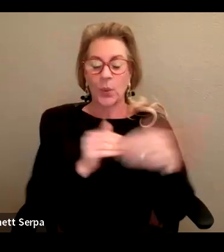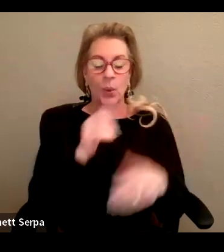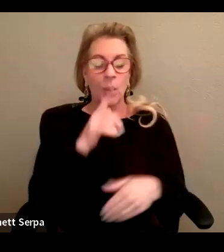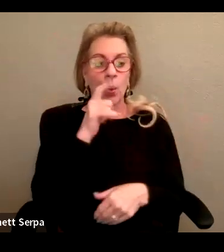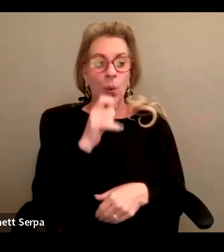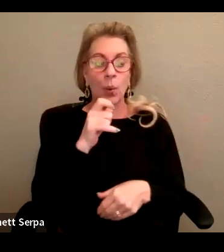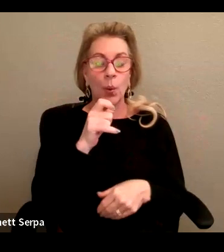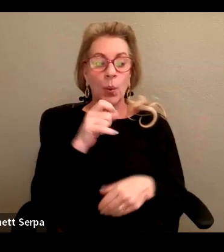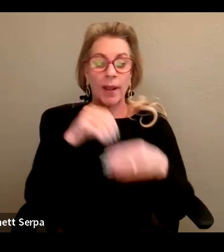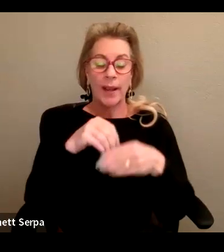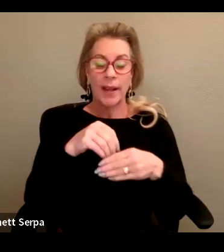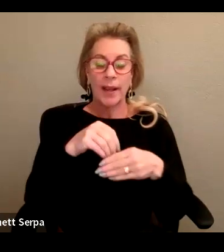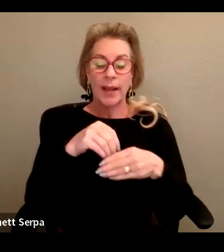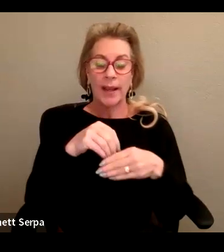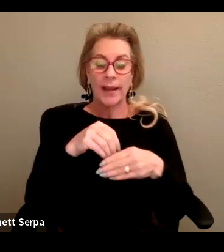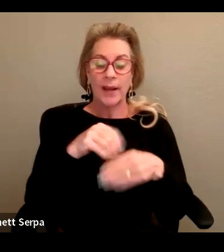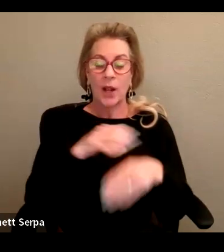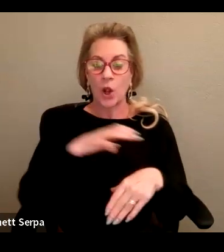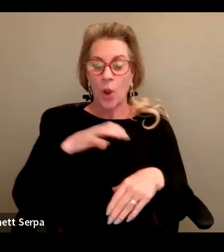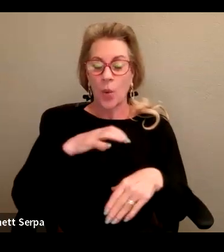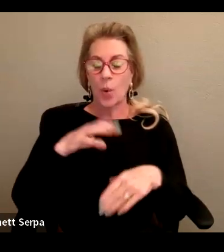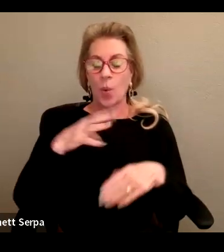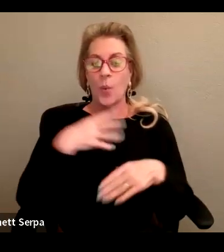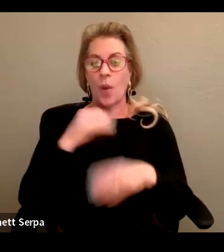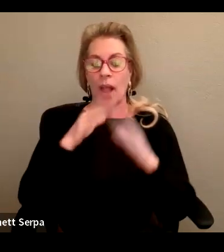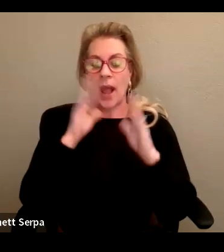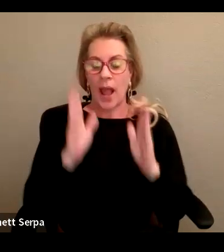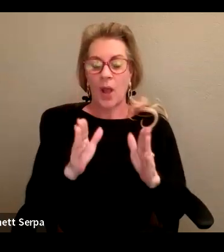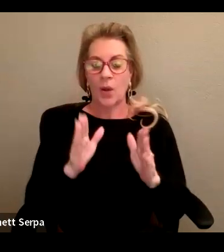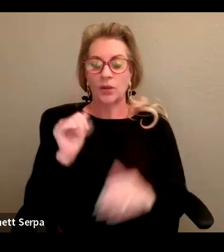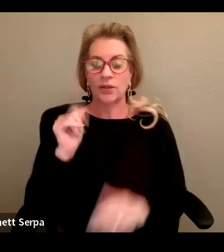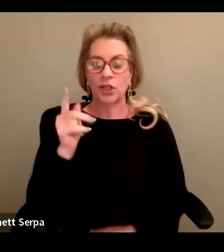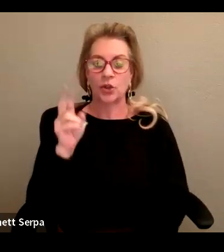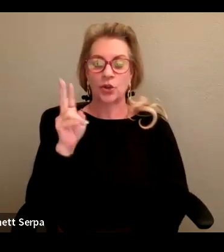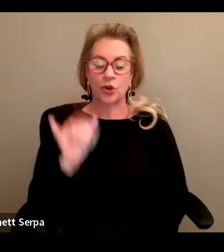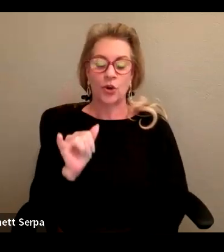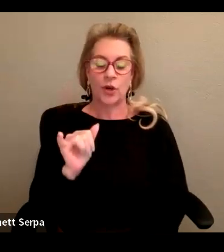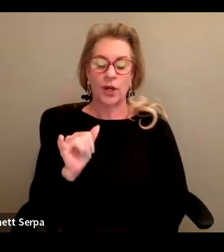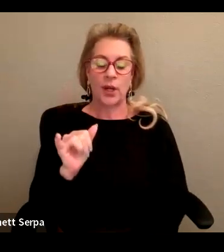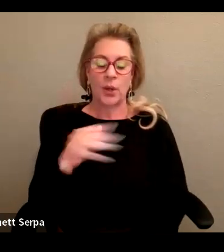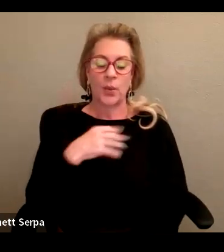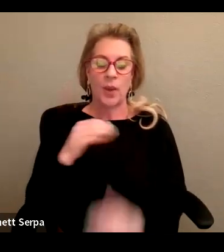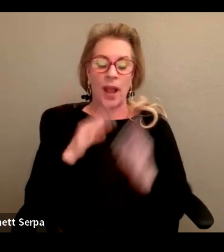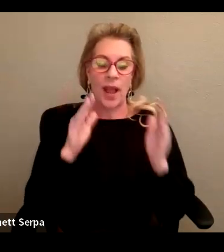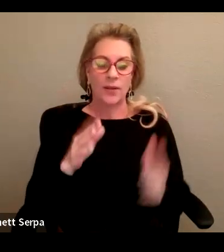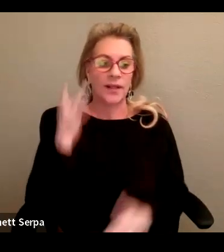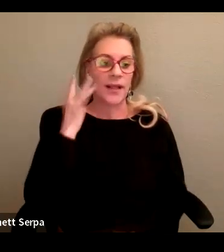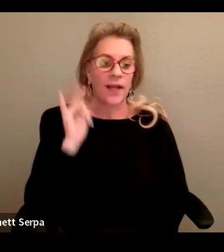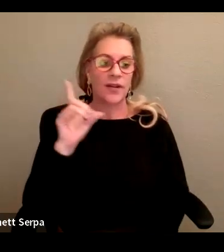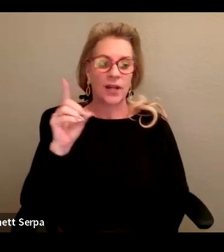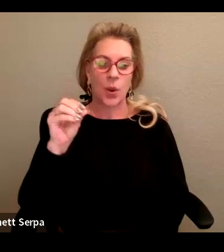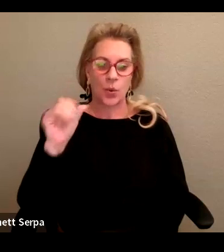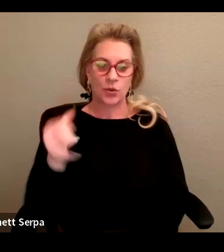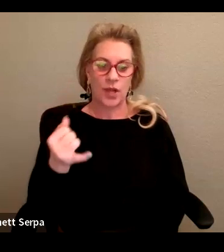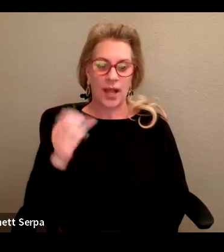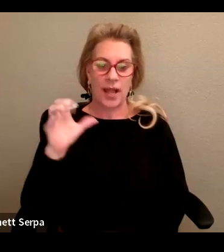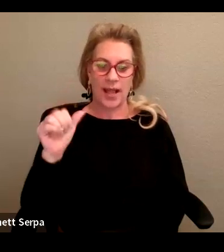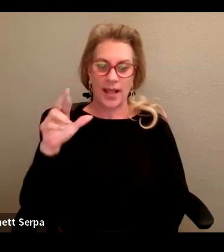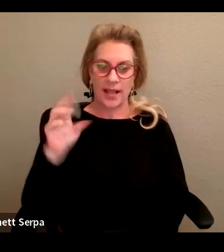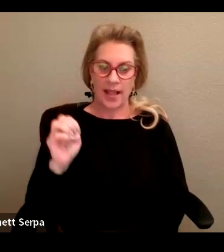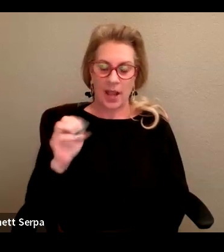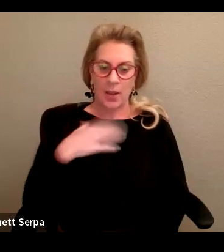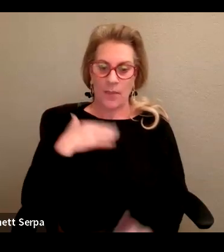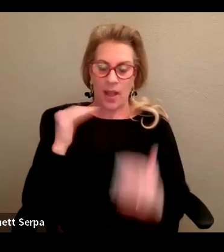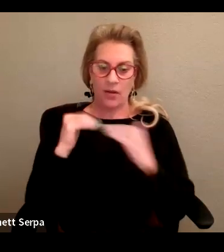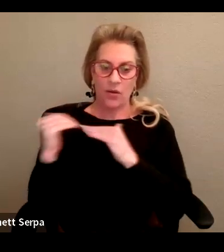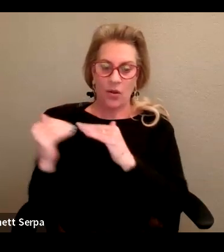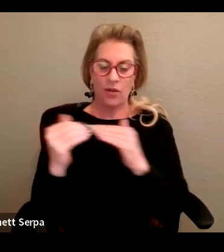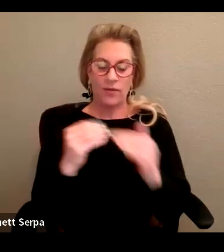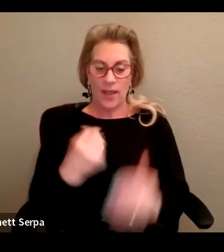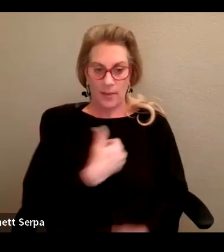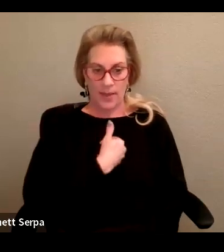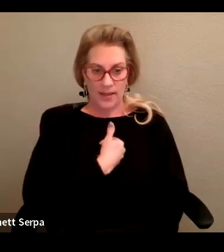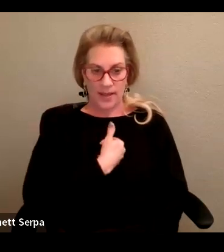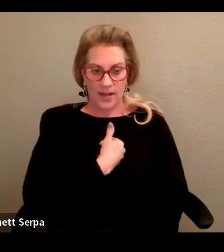house or congress attorney general Bon California doj K my colleagues and myself are all here for